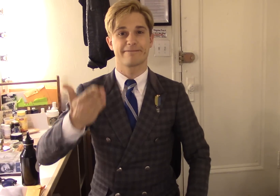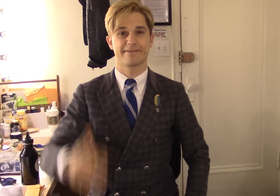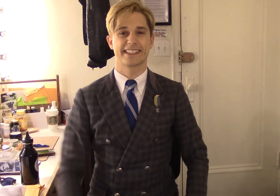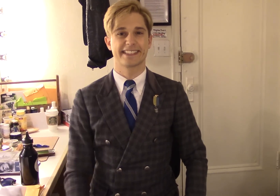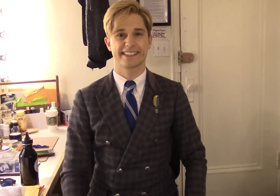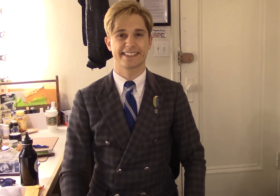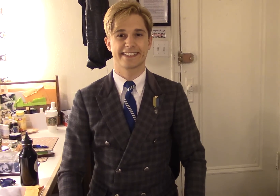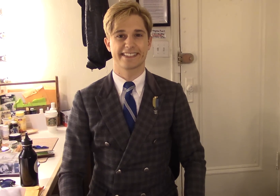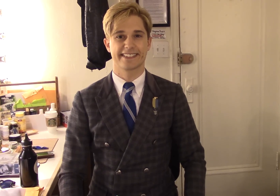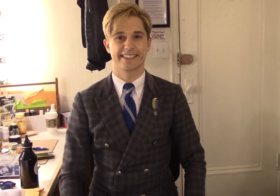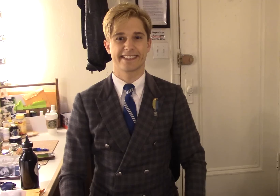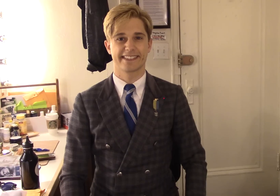So enjoy